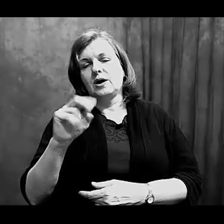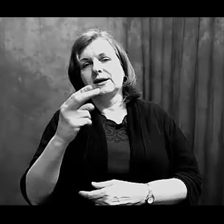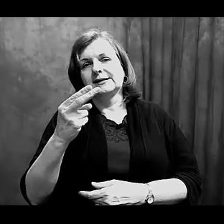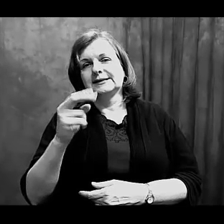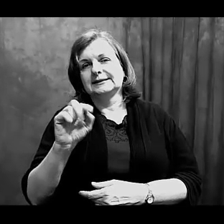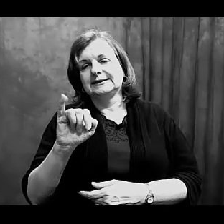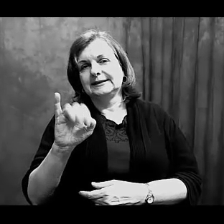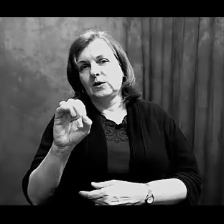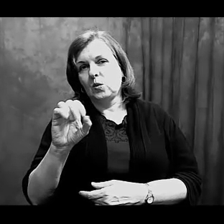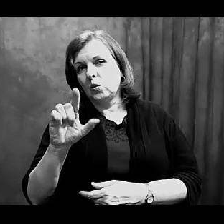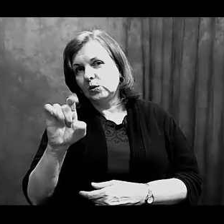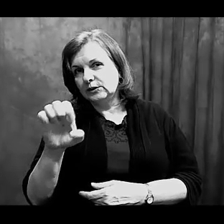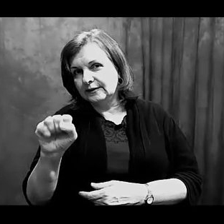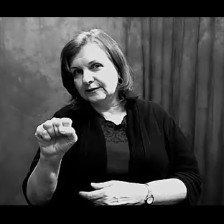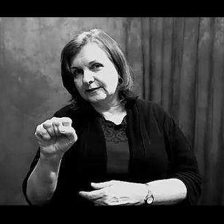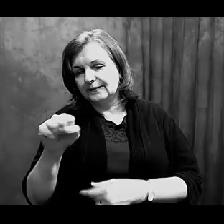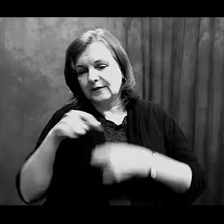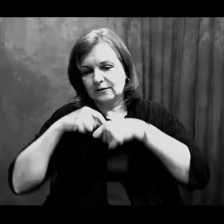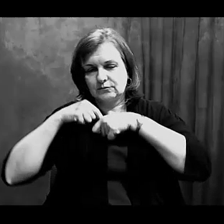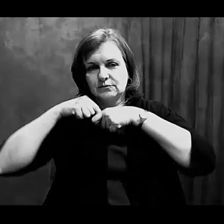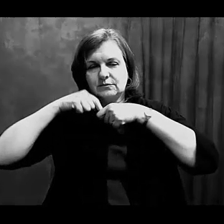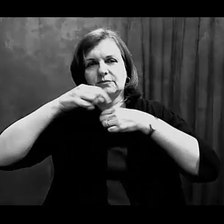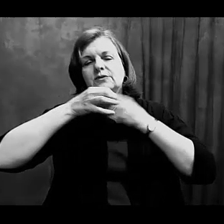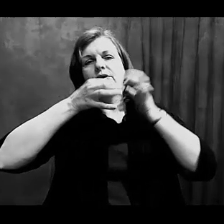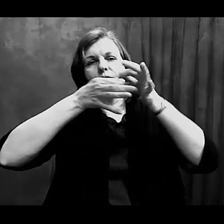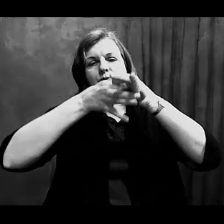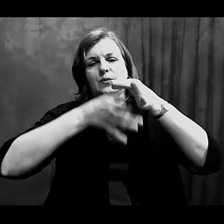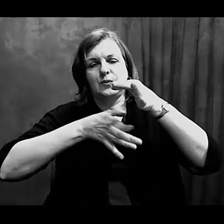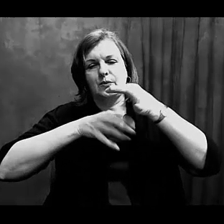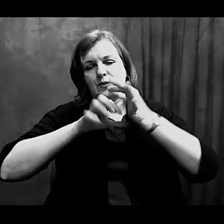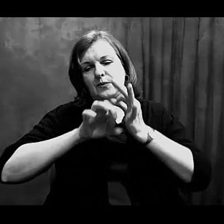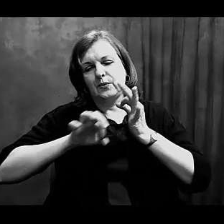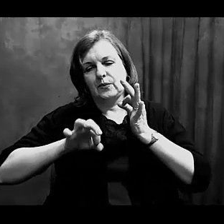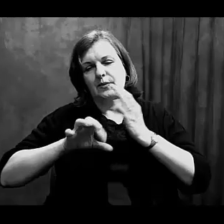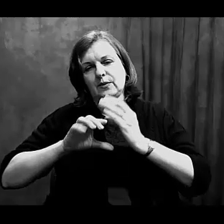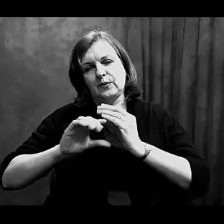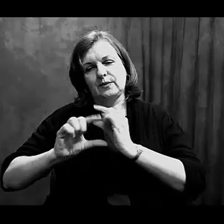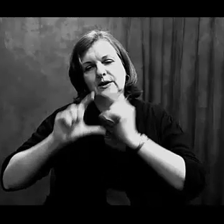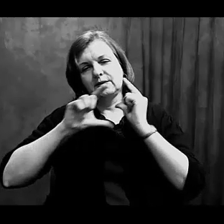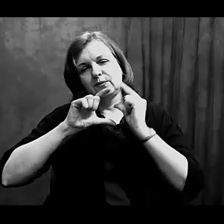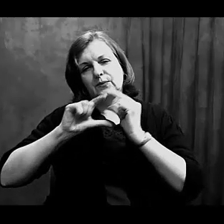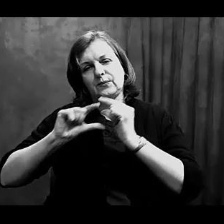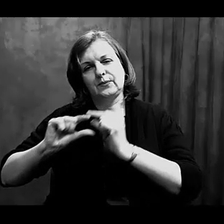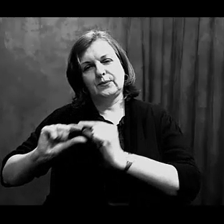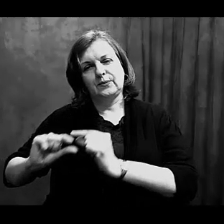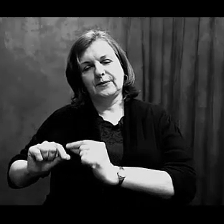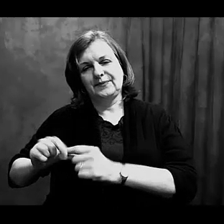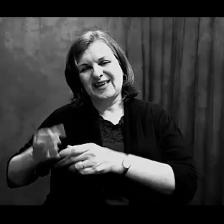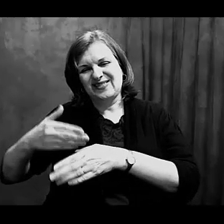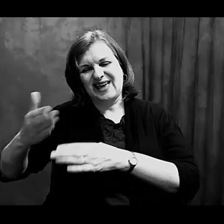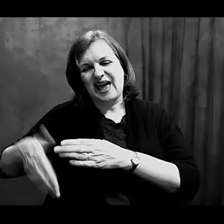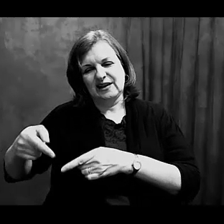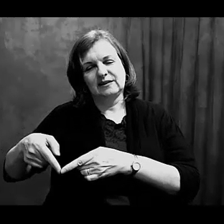from the bronchi and then at the end of those at the end of the bronchioles - we got these clusters of alveoli